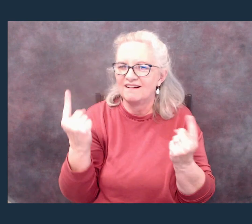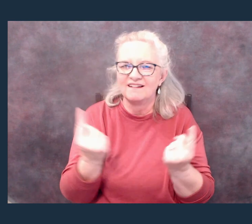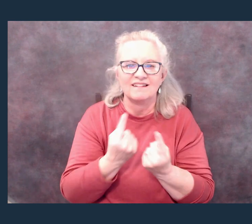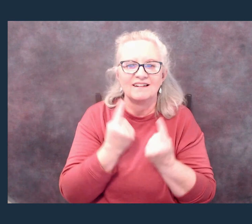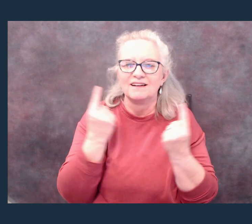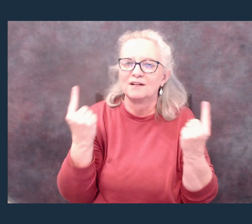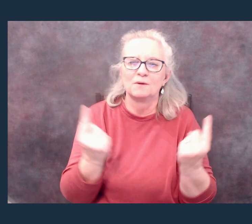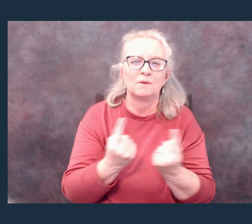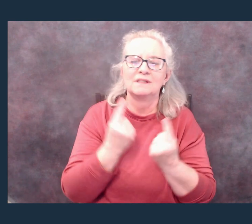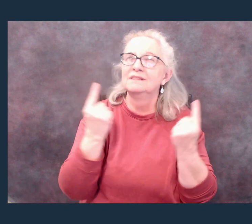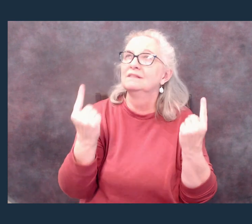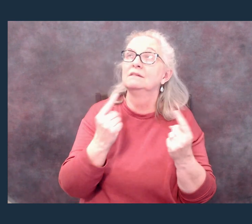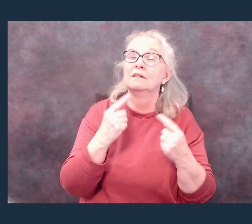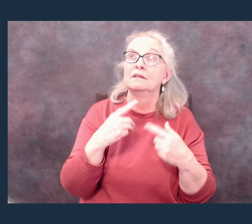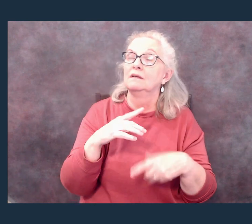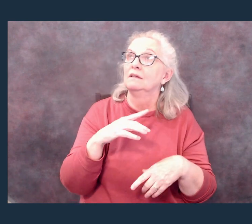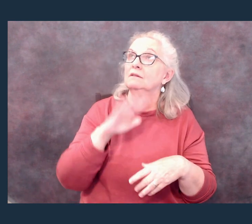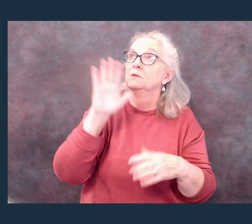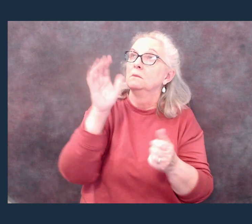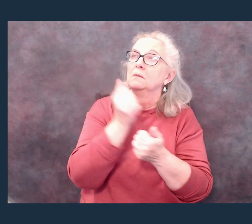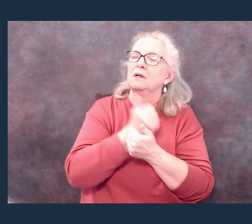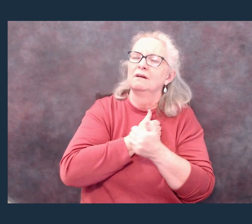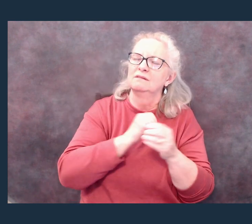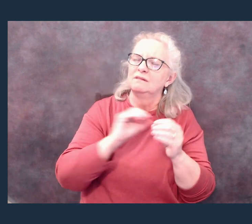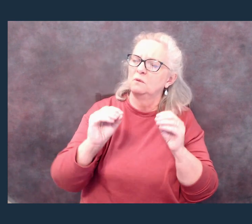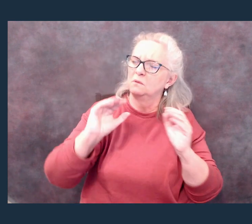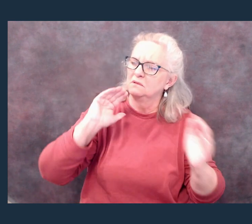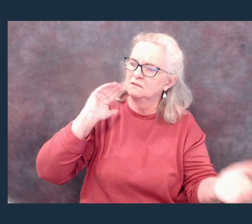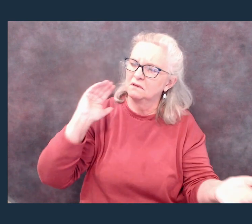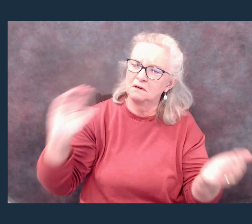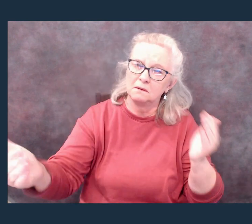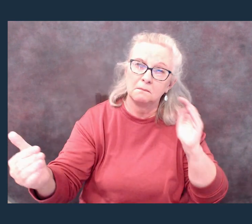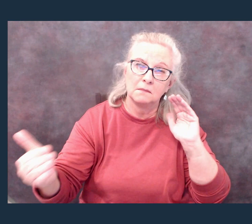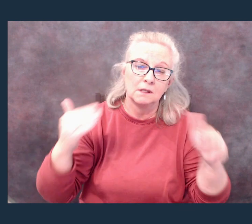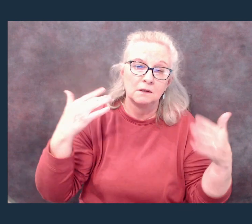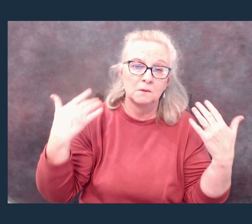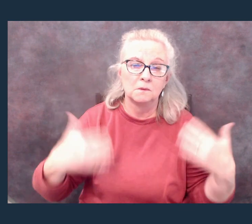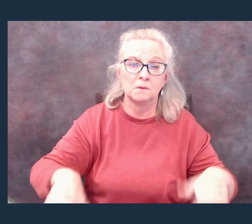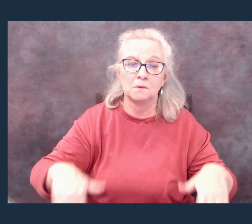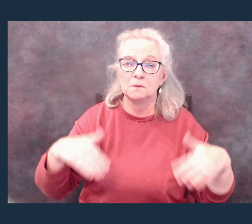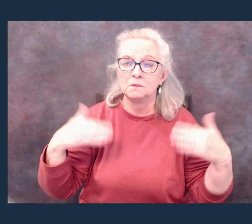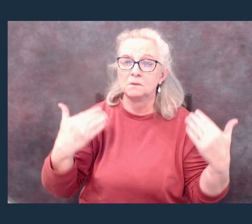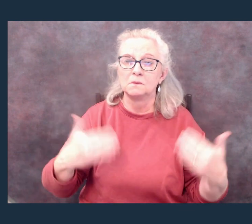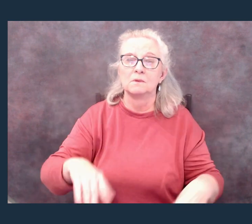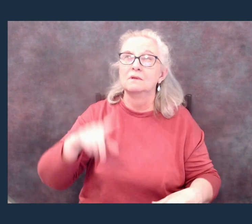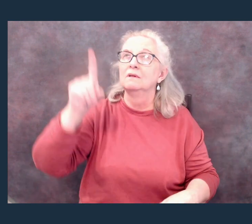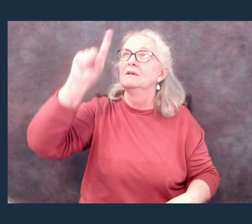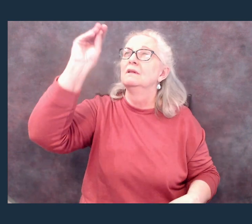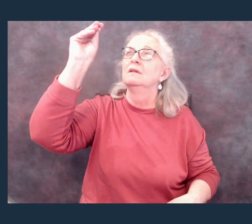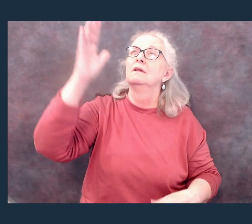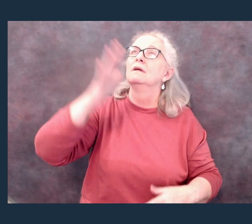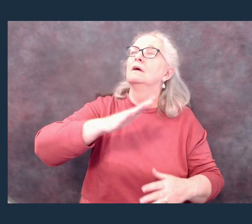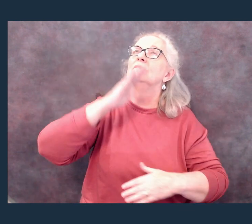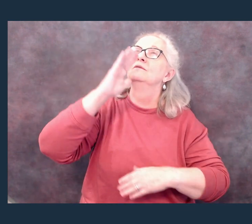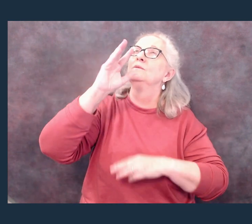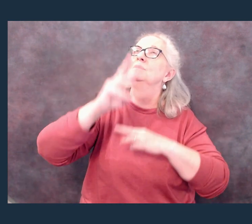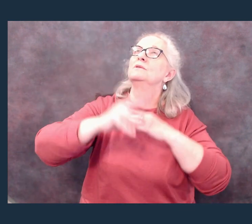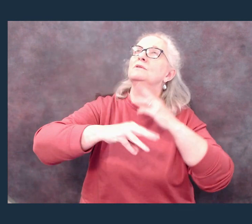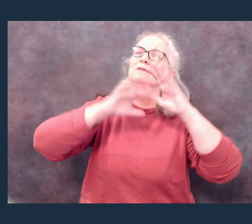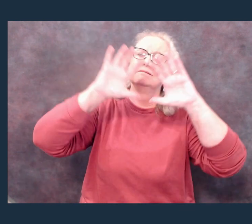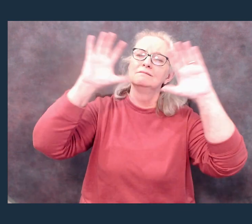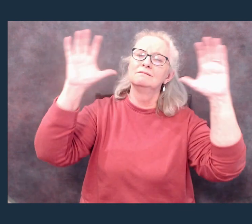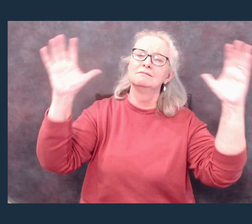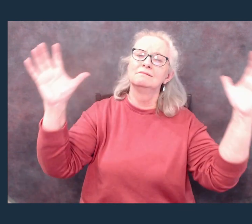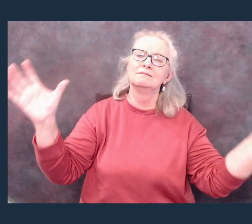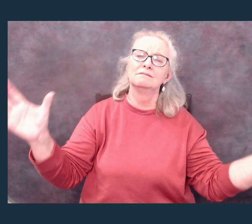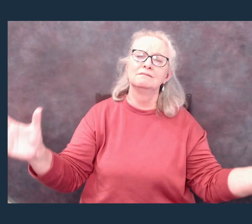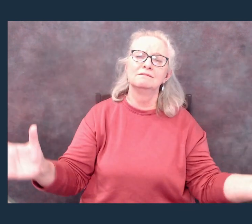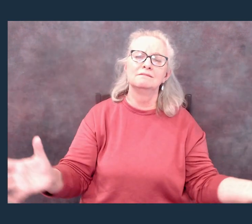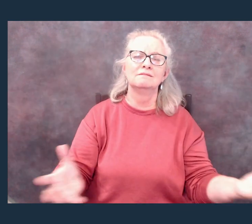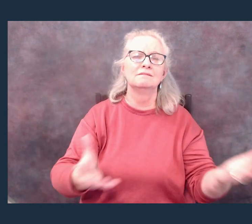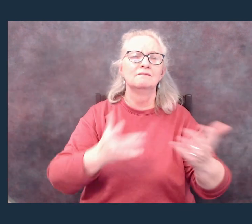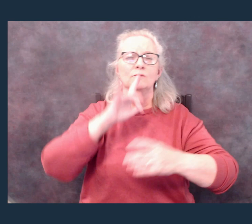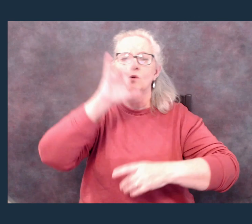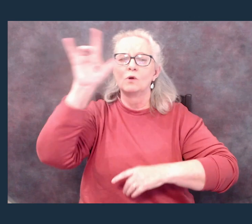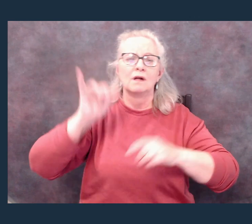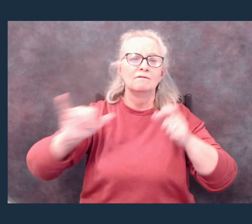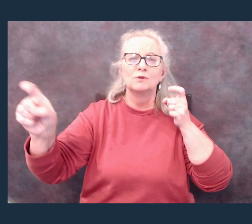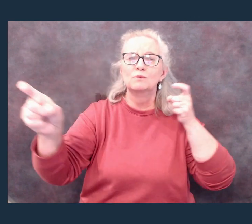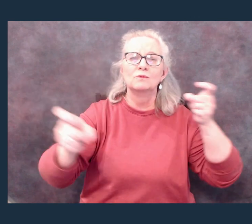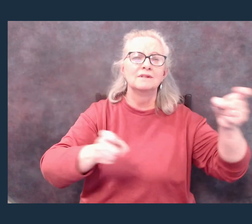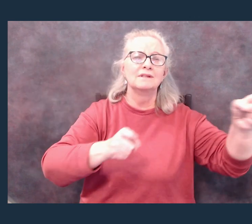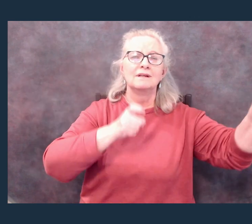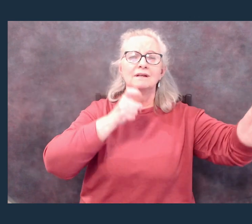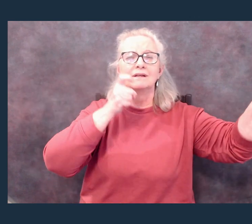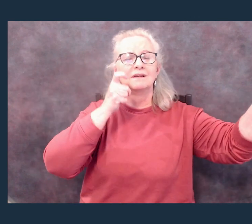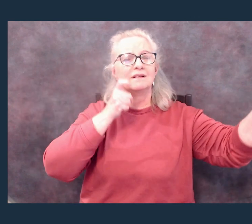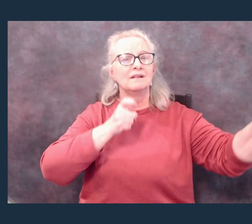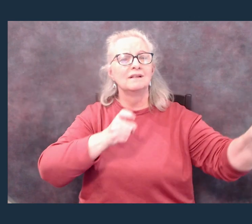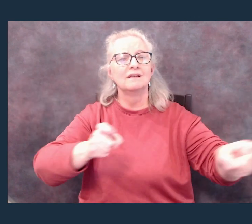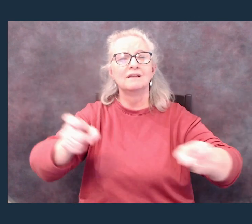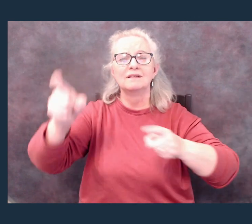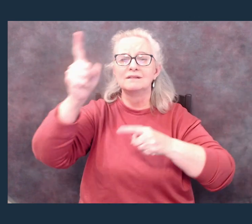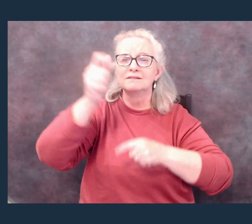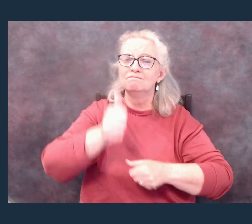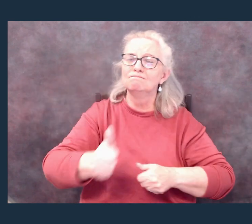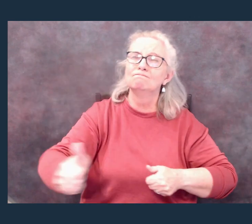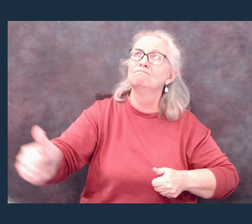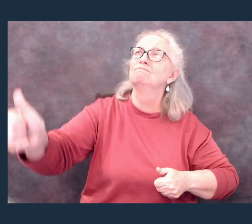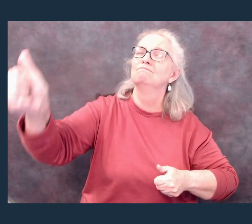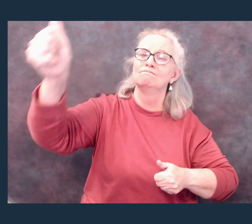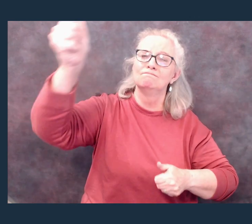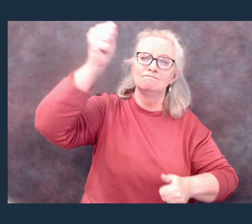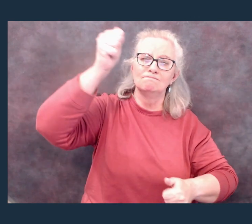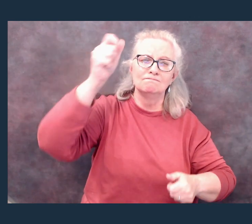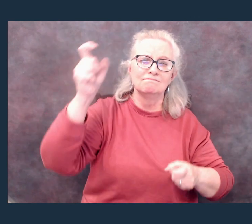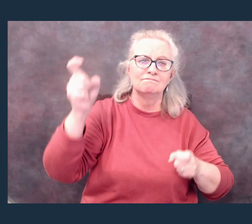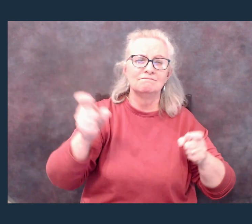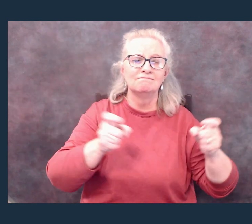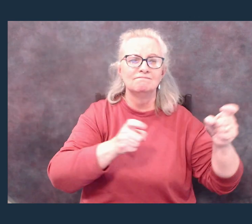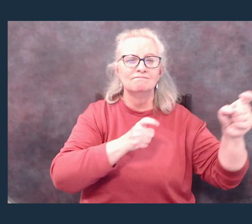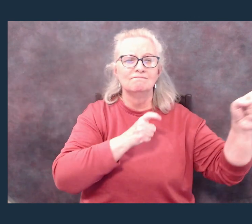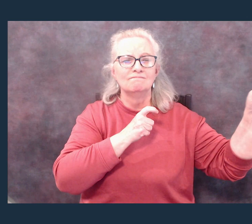Nothing compares to Your embrace Light of the world forever reign